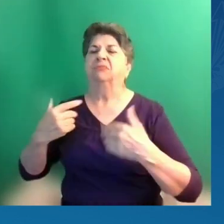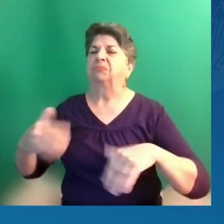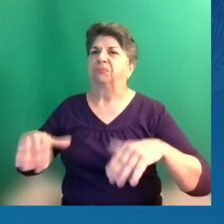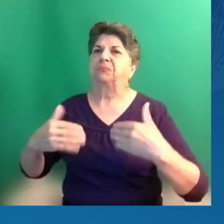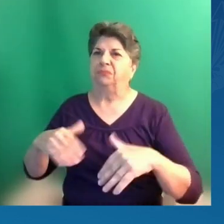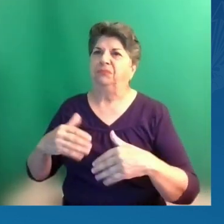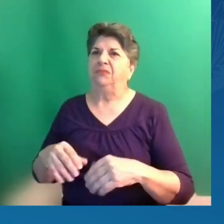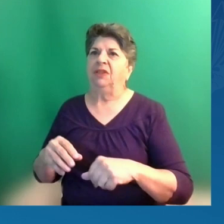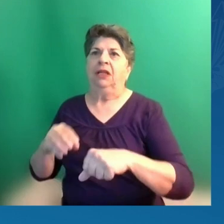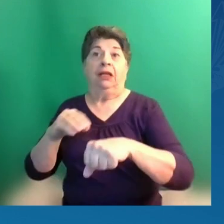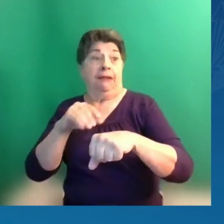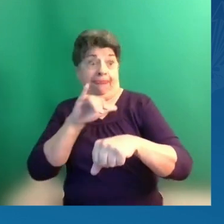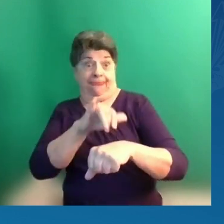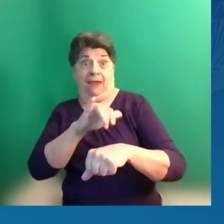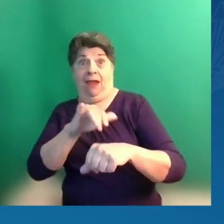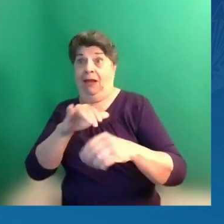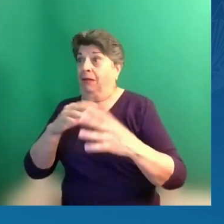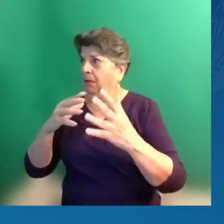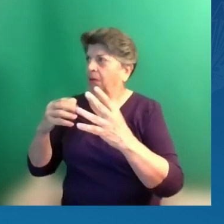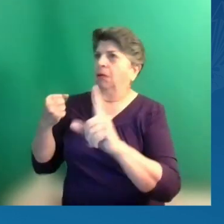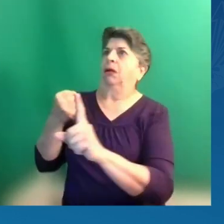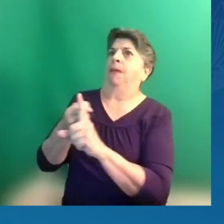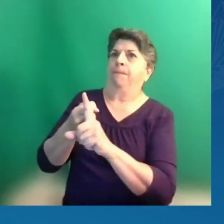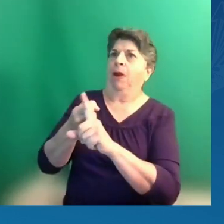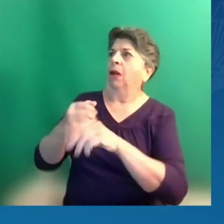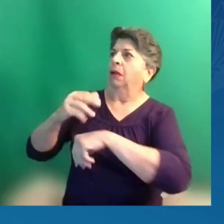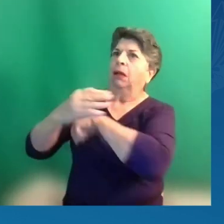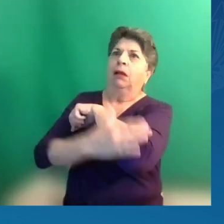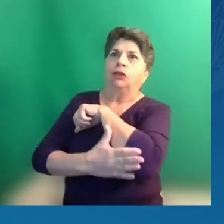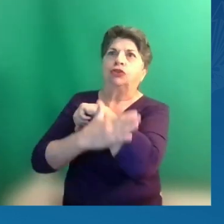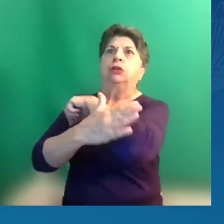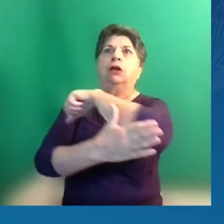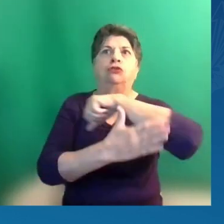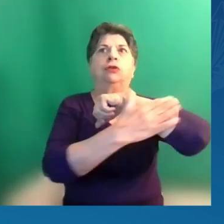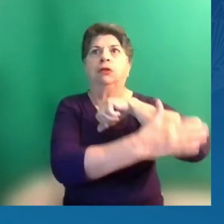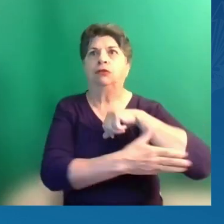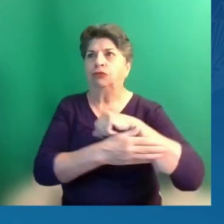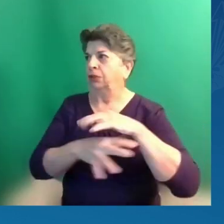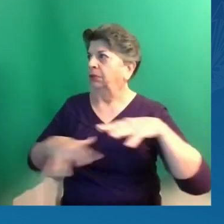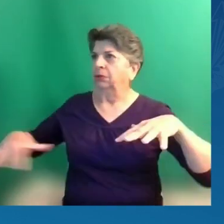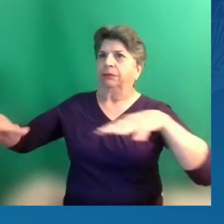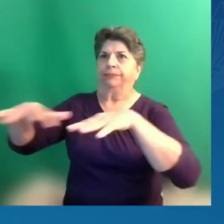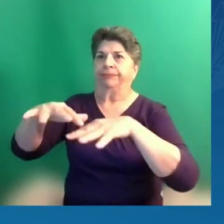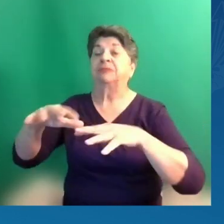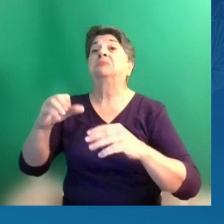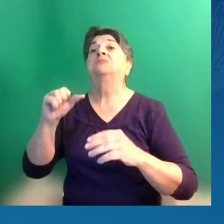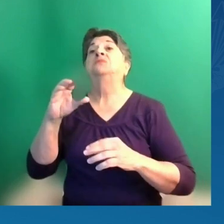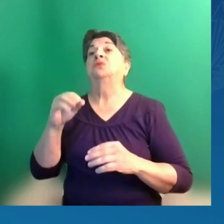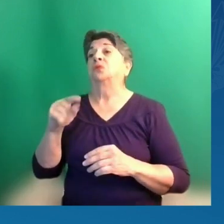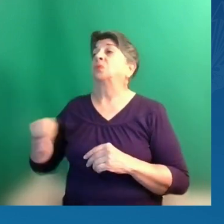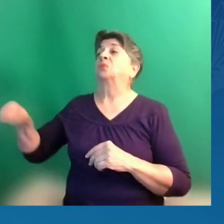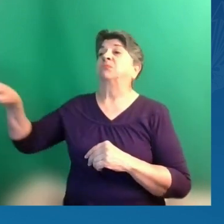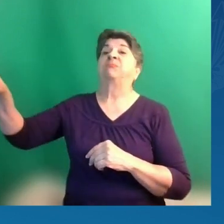for U.S. government assistance from other countries. Additionally, climate change is exacerbating water insecurity,